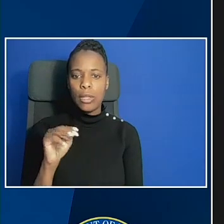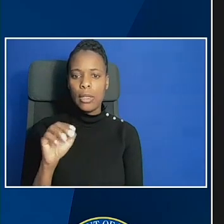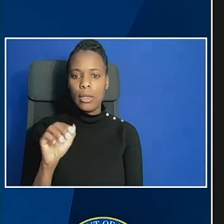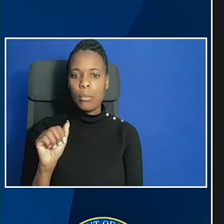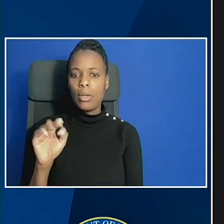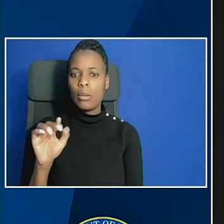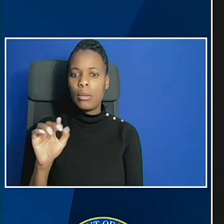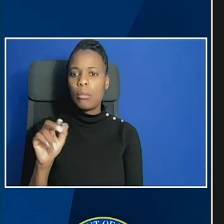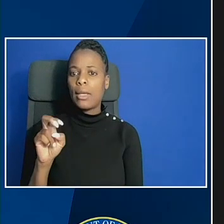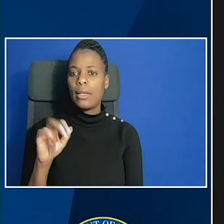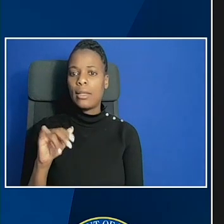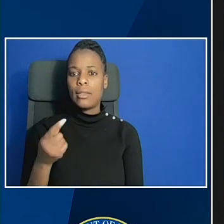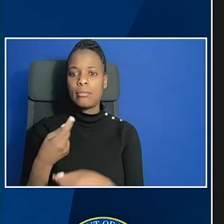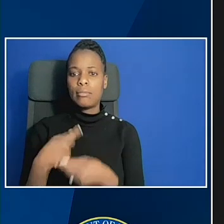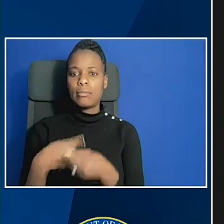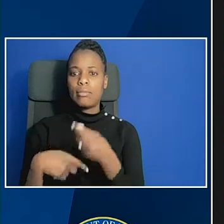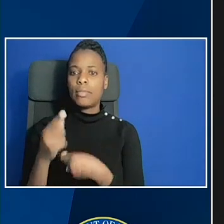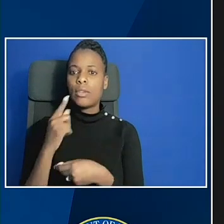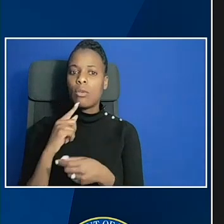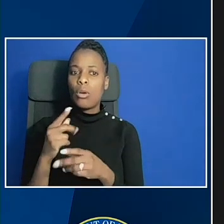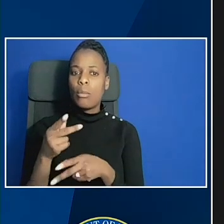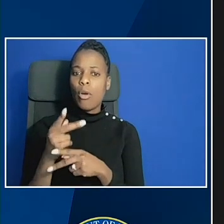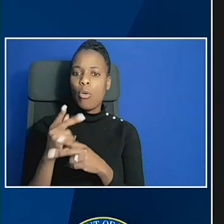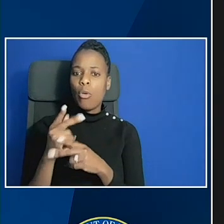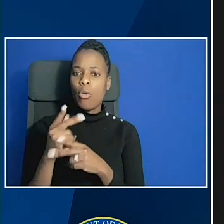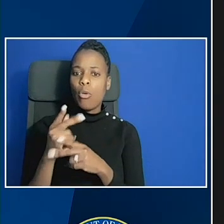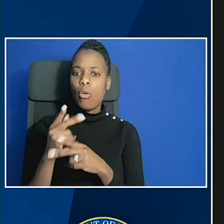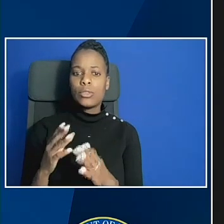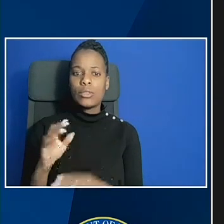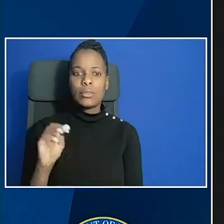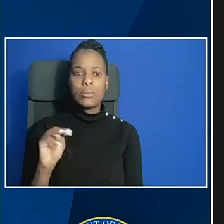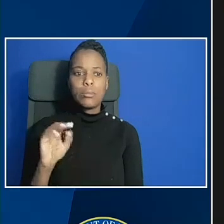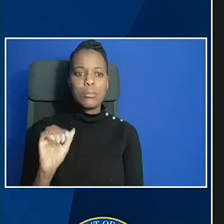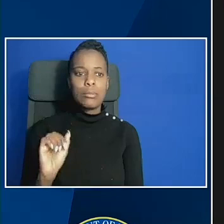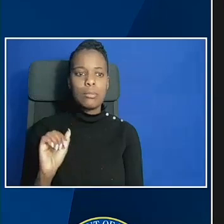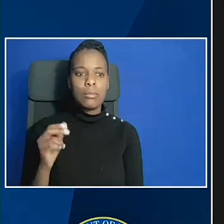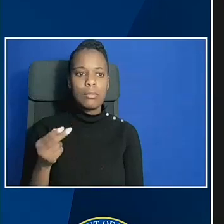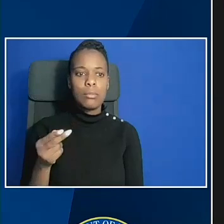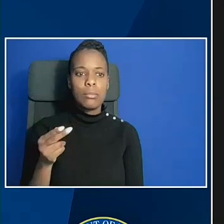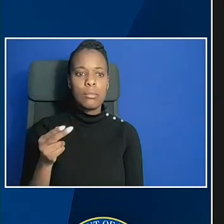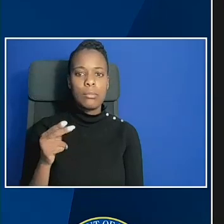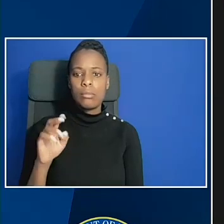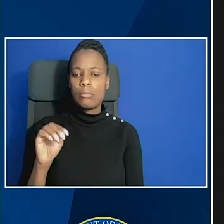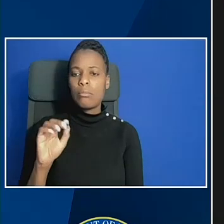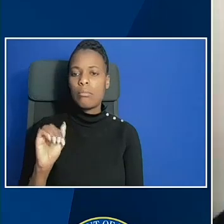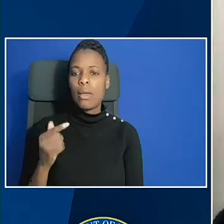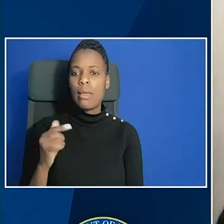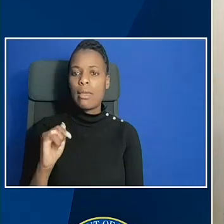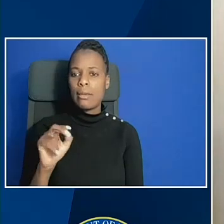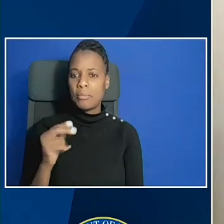borrowers. Okay. Magin, go ahead. Yeah, I wondered about the point that John said in terms of closures, and I think it